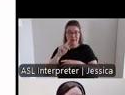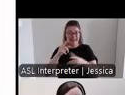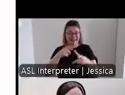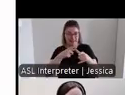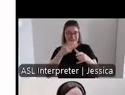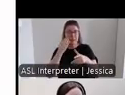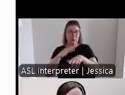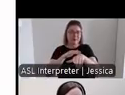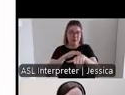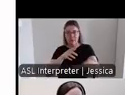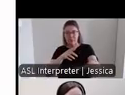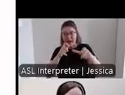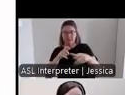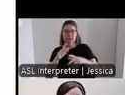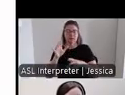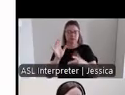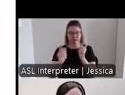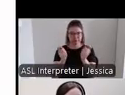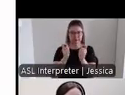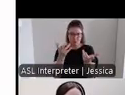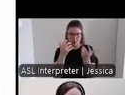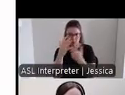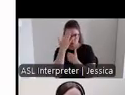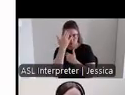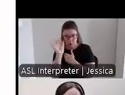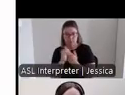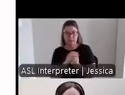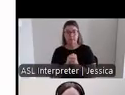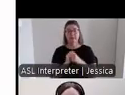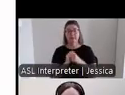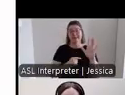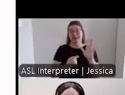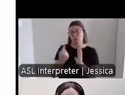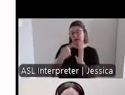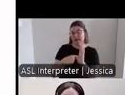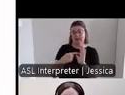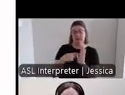On this slide is an example of a database, Caribbean Studies in Video,